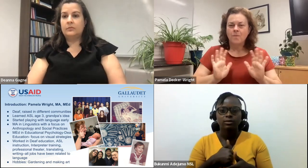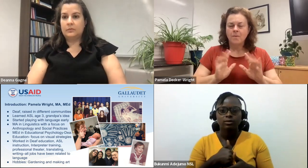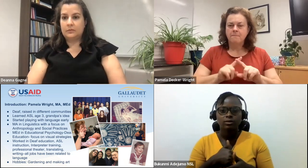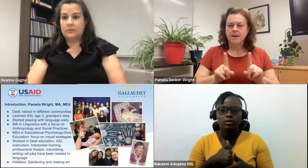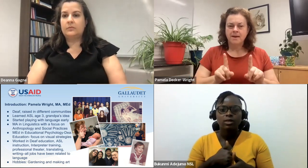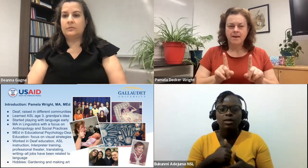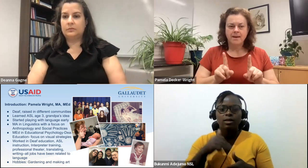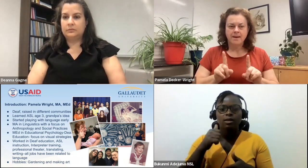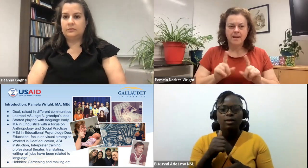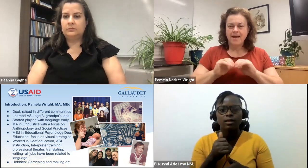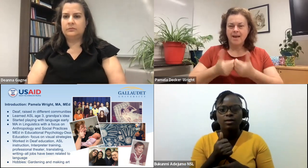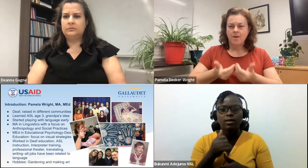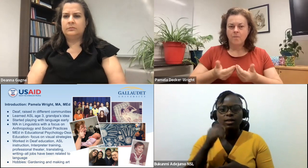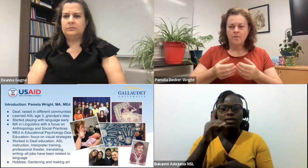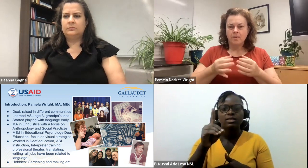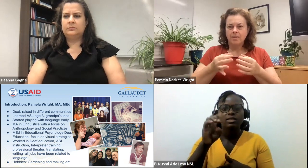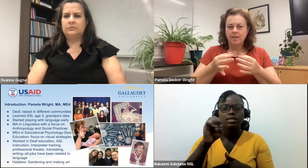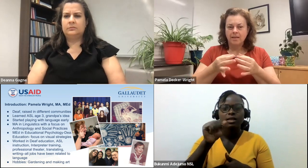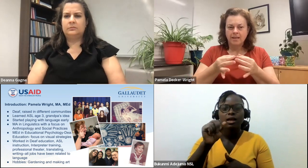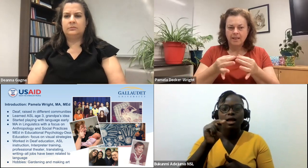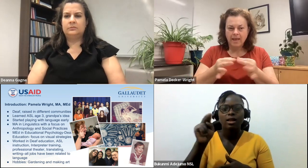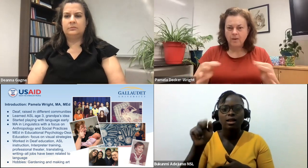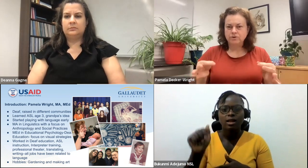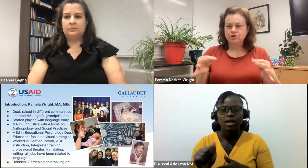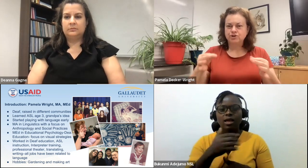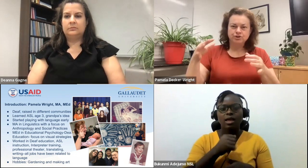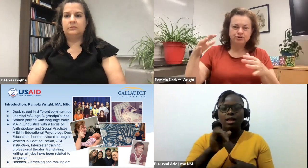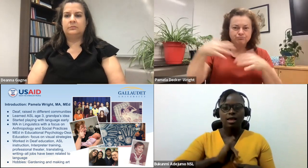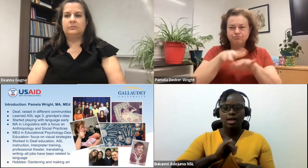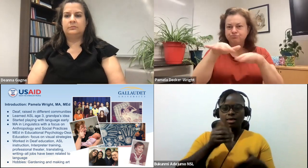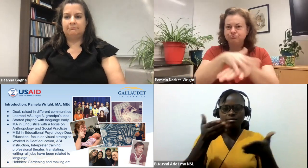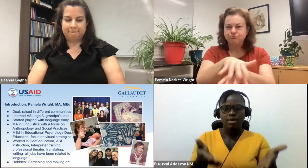We're not giving you our life stories. But as much. What we're talking about is